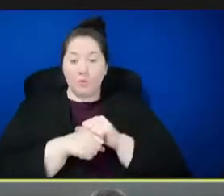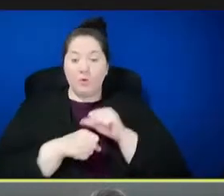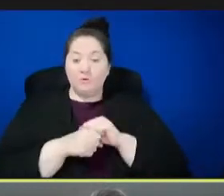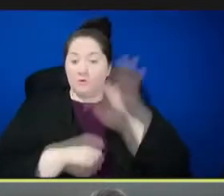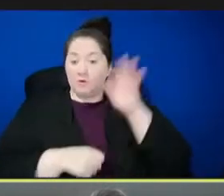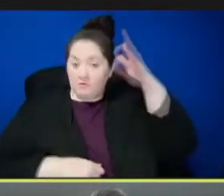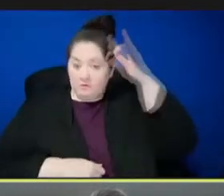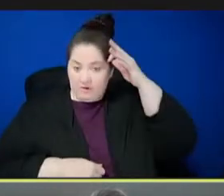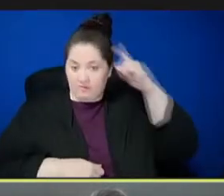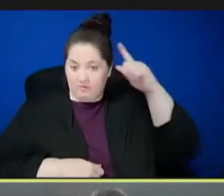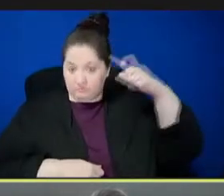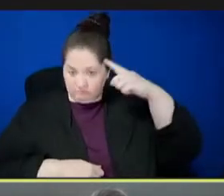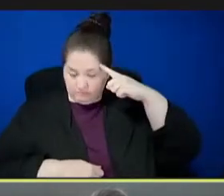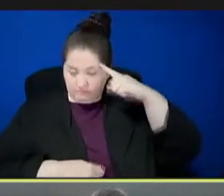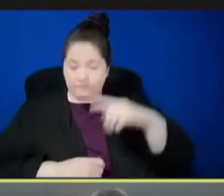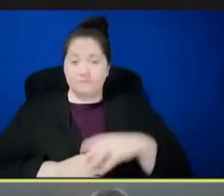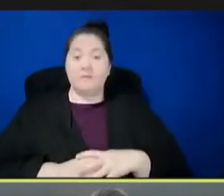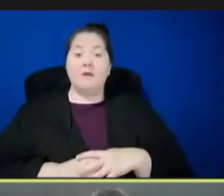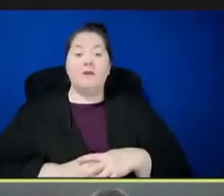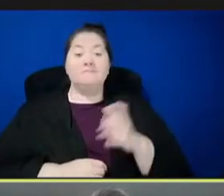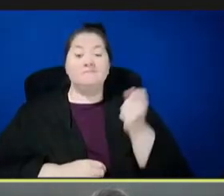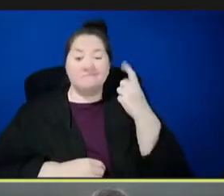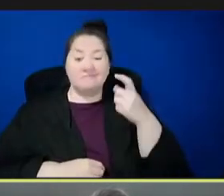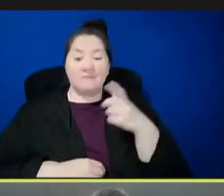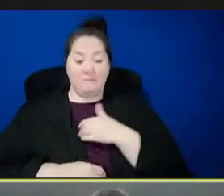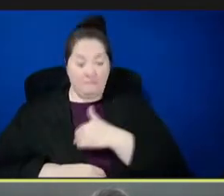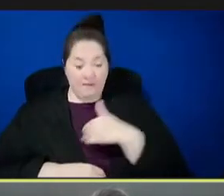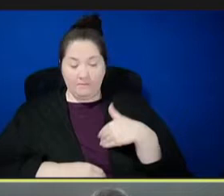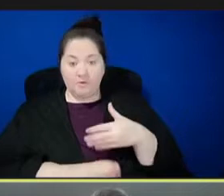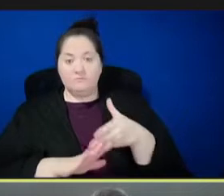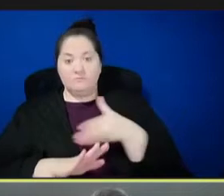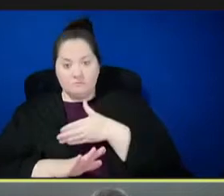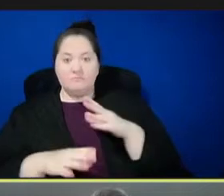These members previously provided information about their personal, professional, and financial